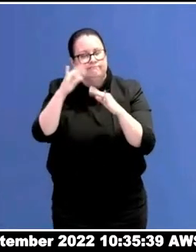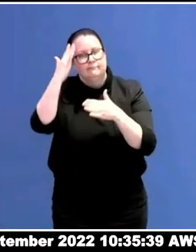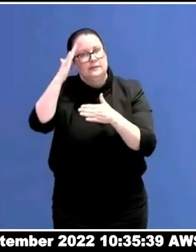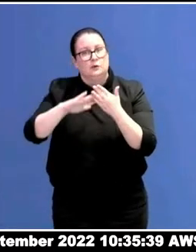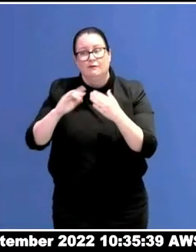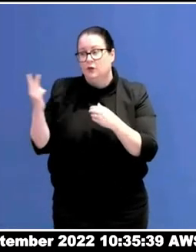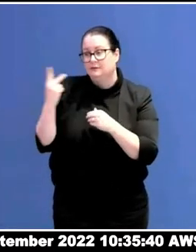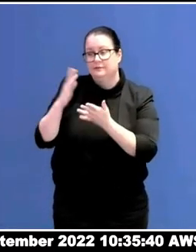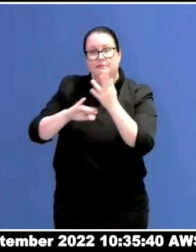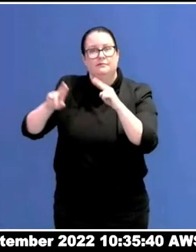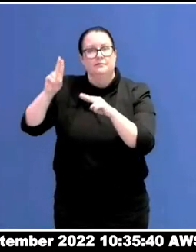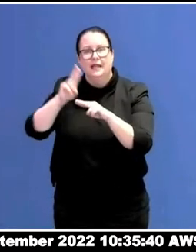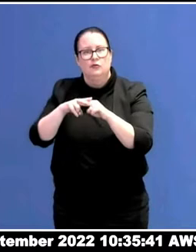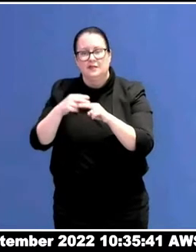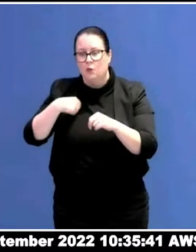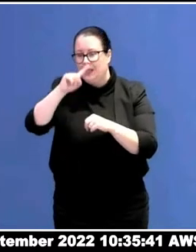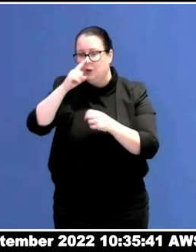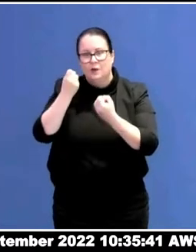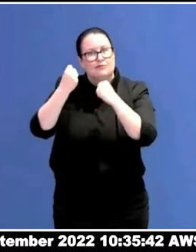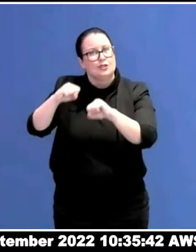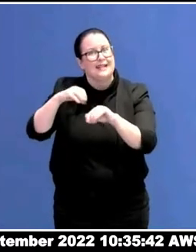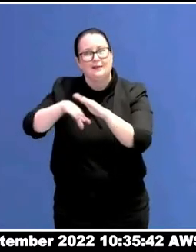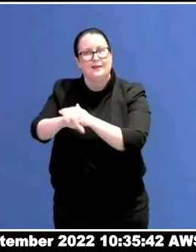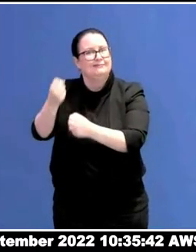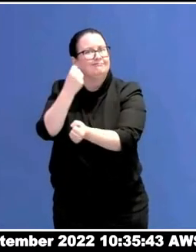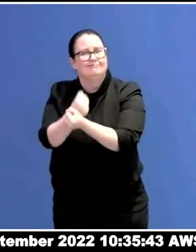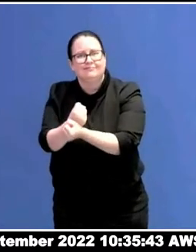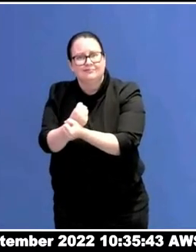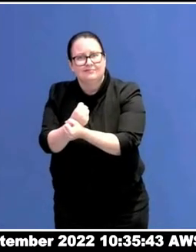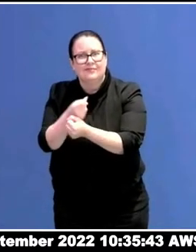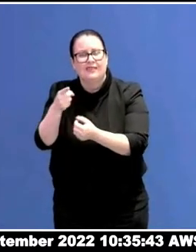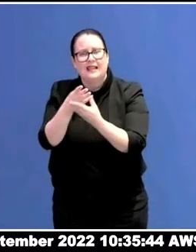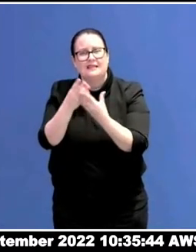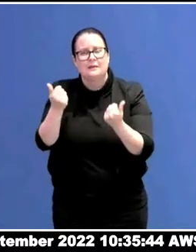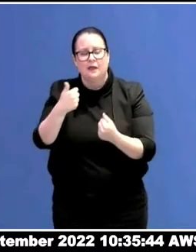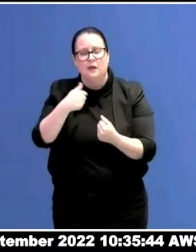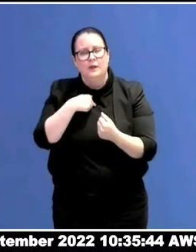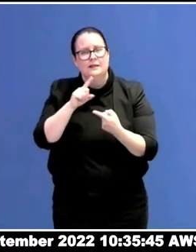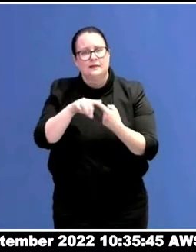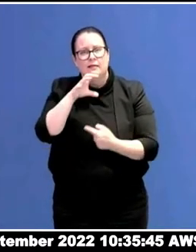We were not able to protect him and that is something that we have great difficulty coming to accept."